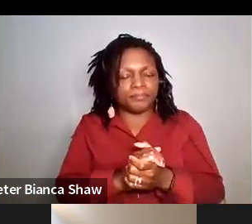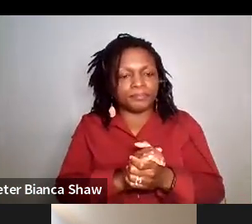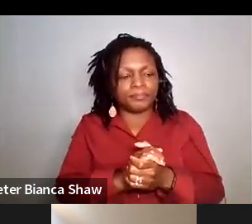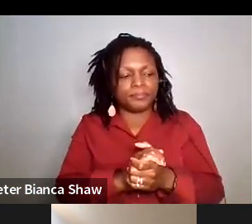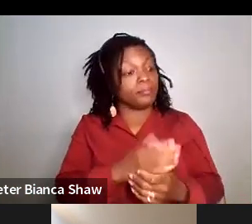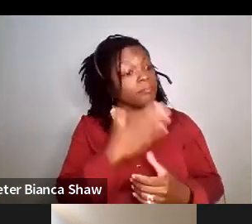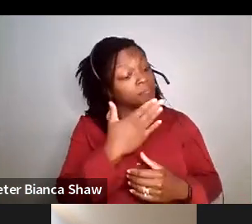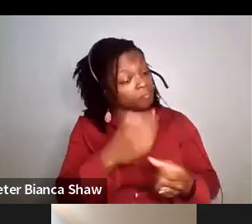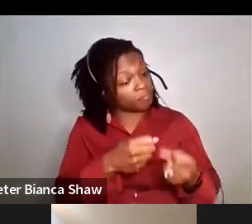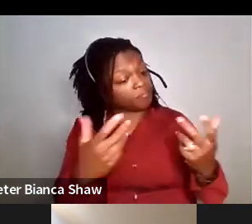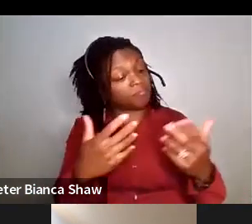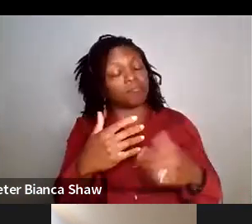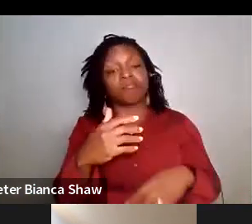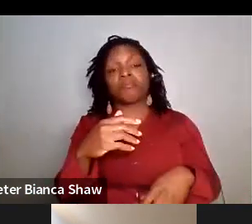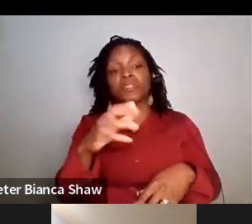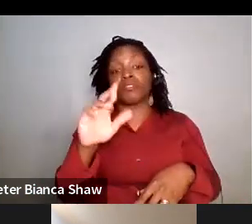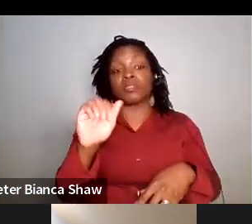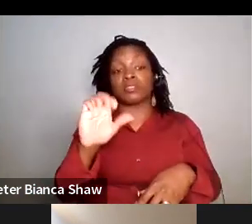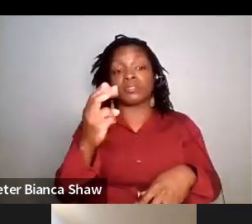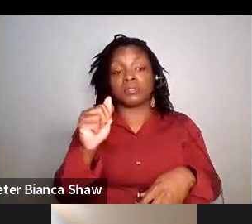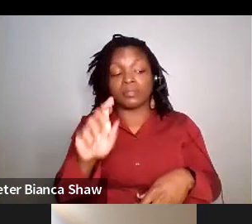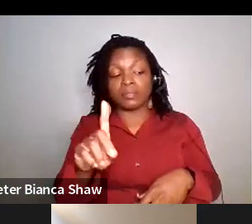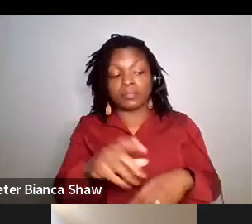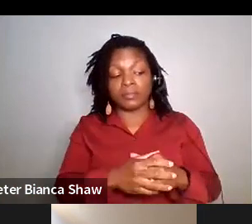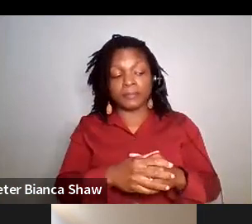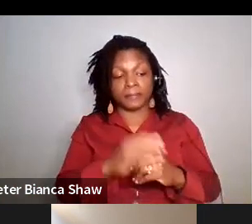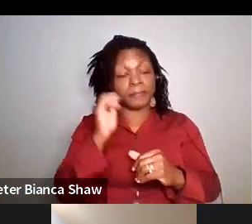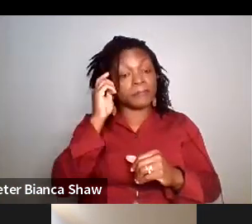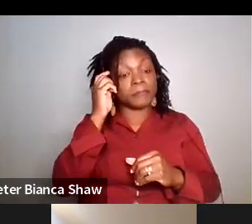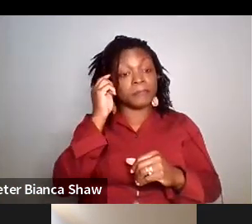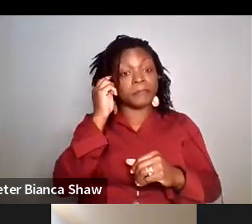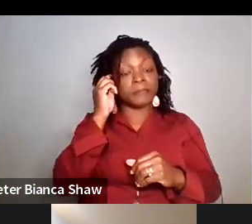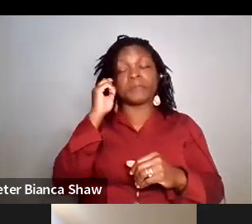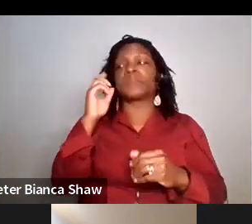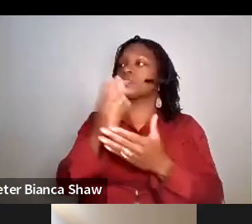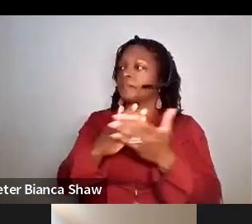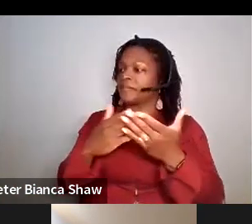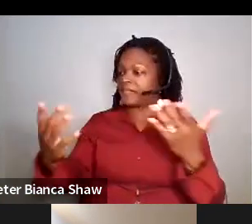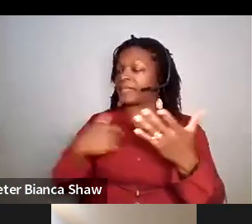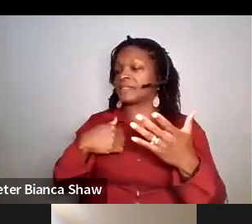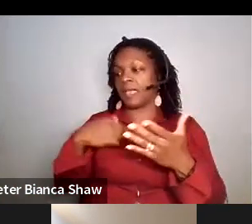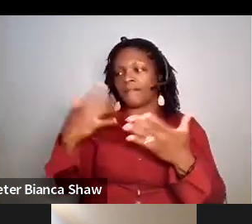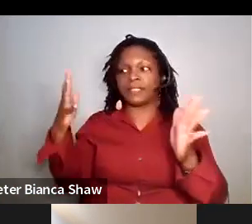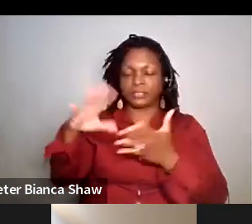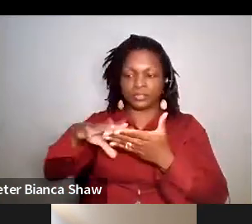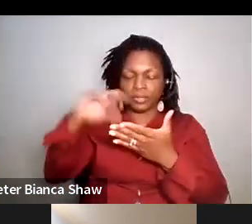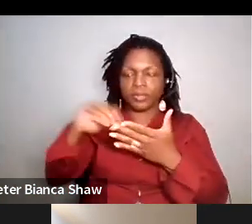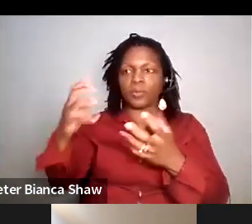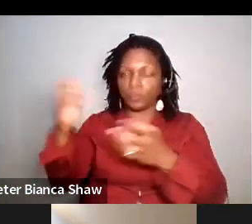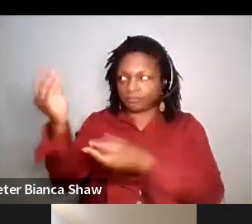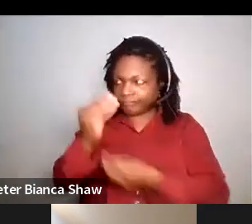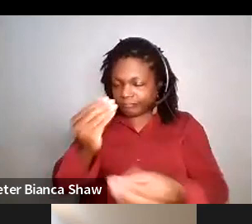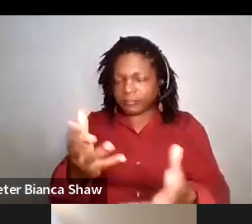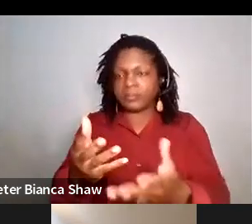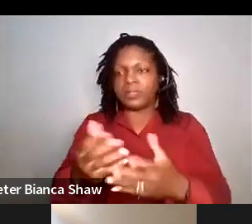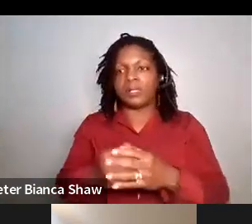Would you like to go next? Yes, one of the things I've learned and things that I pass on is just not to Job, including so fast.